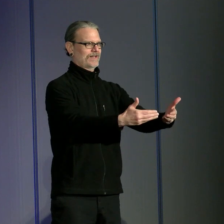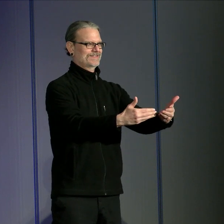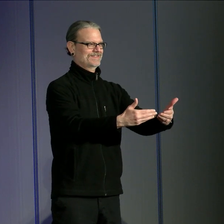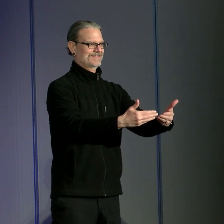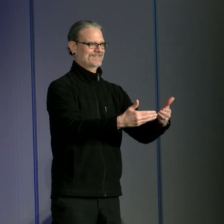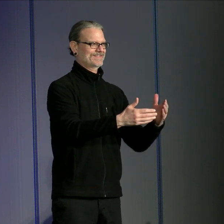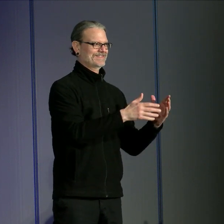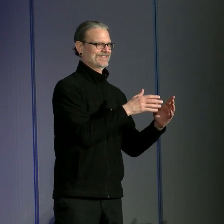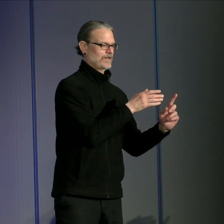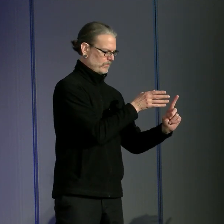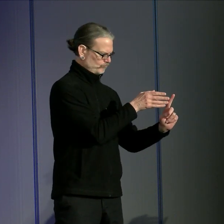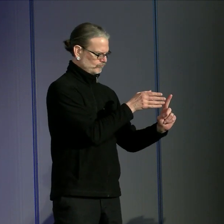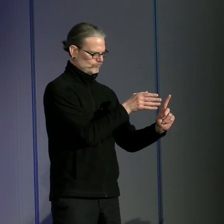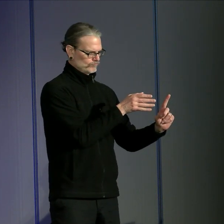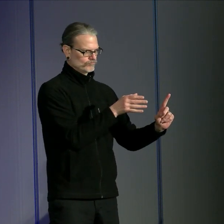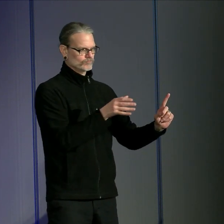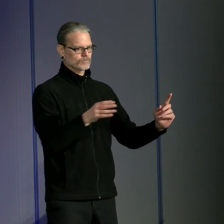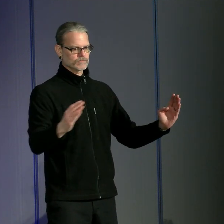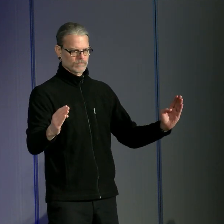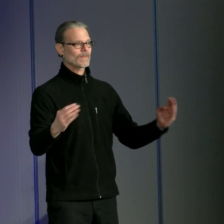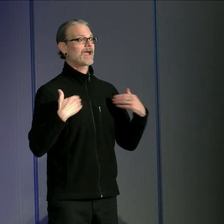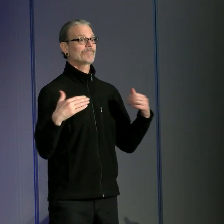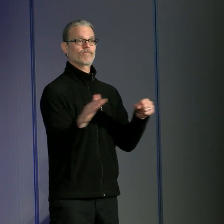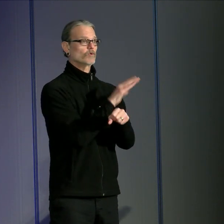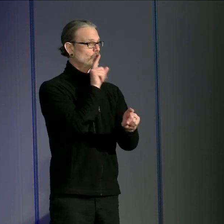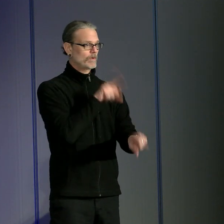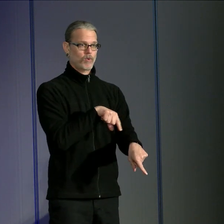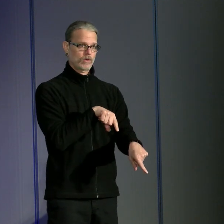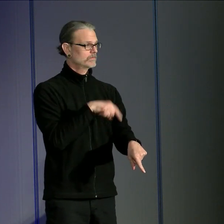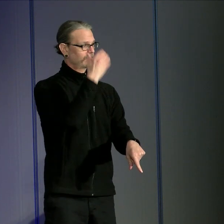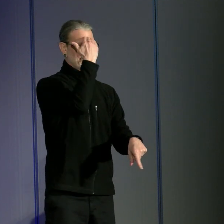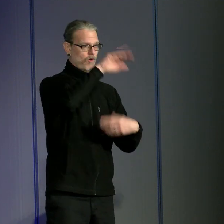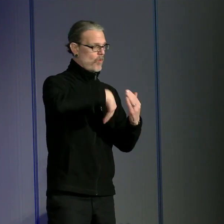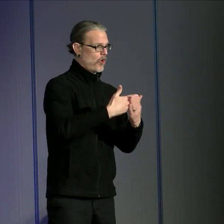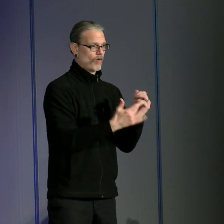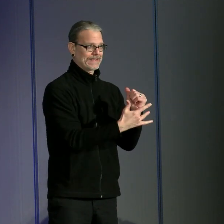They've got their full report. They know all the technical issues they need to fix.